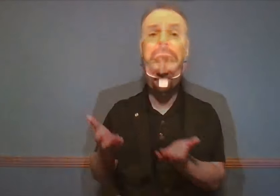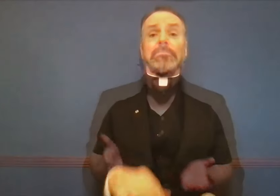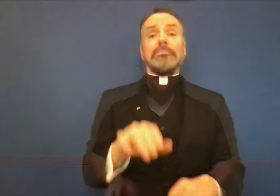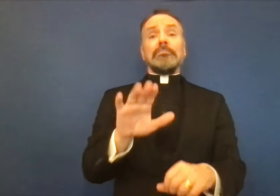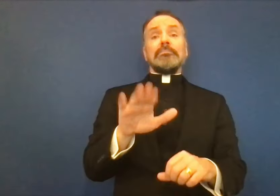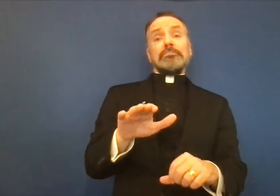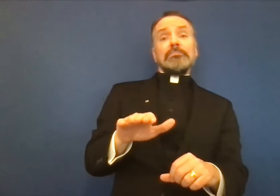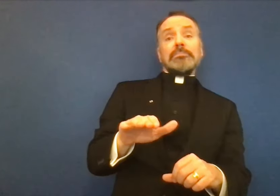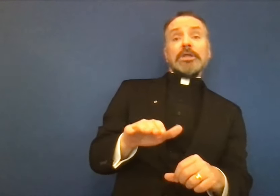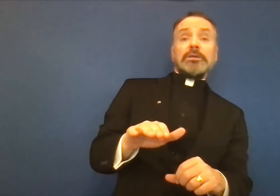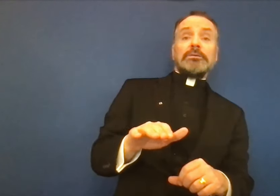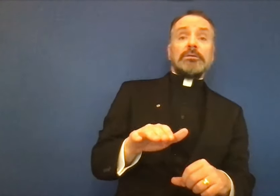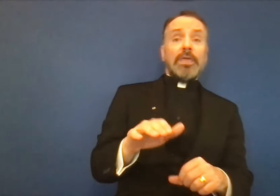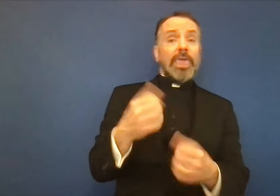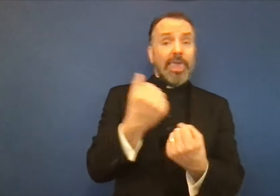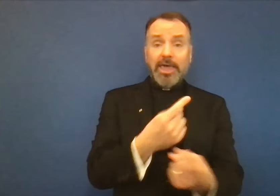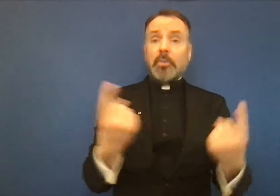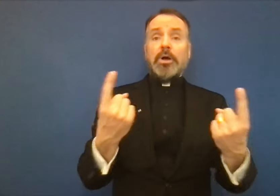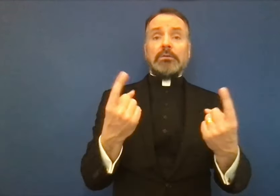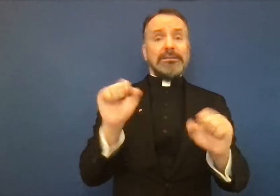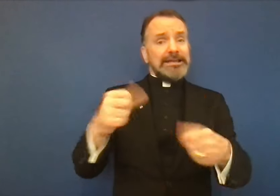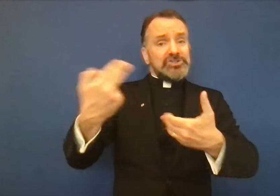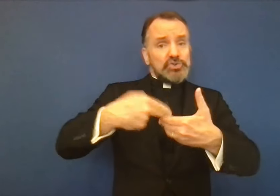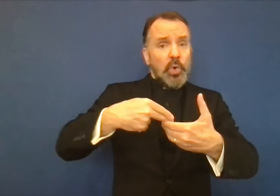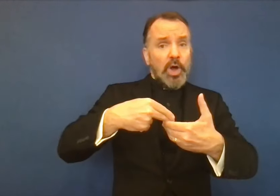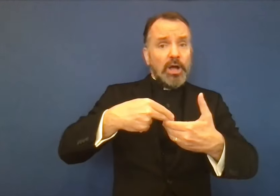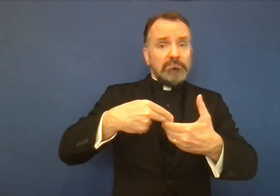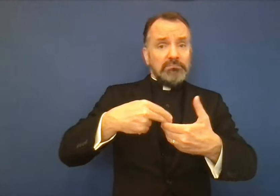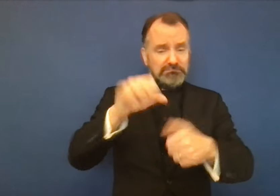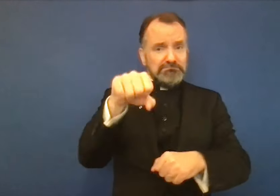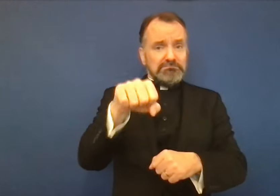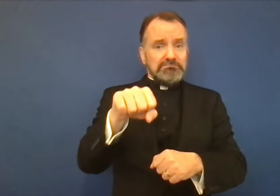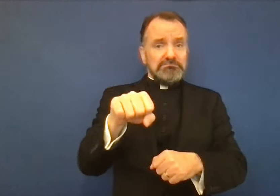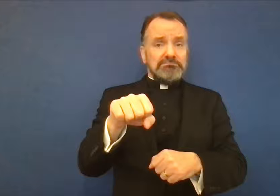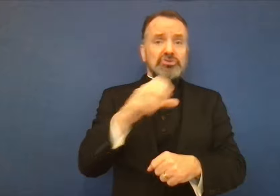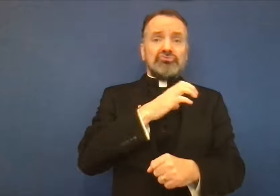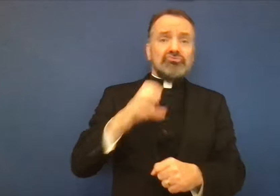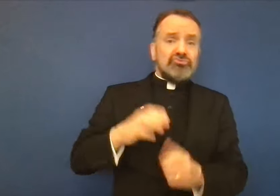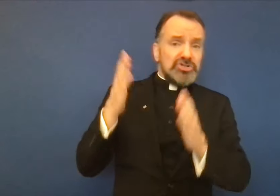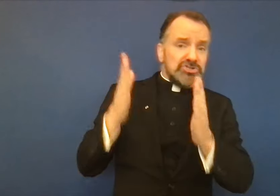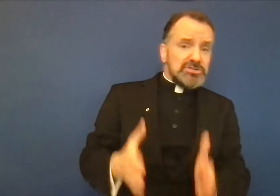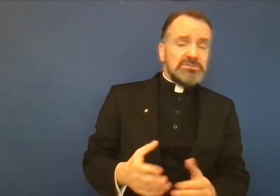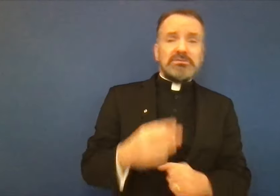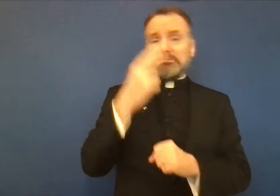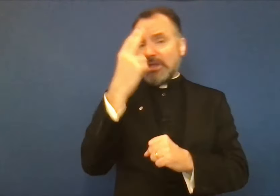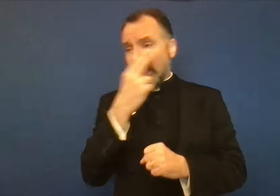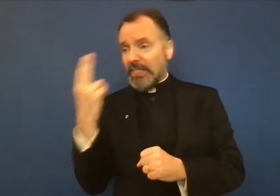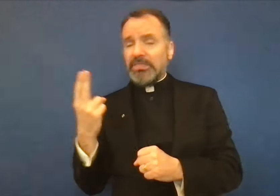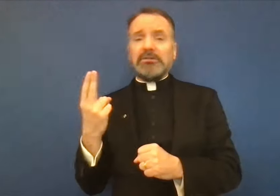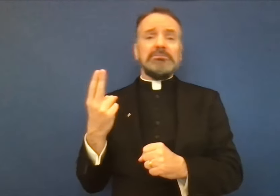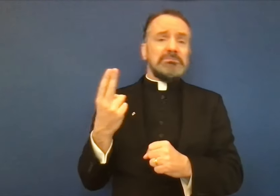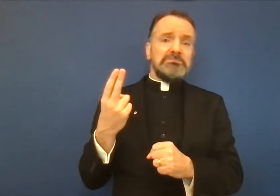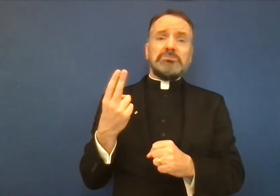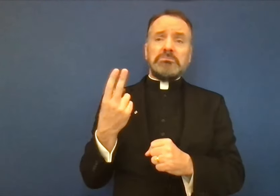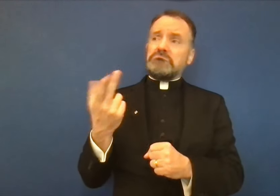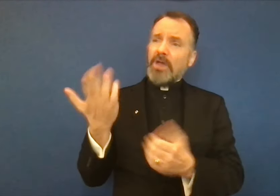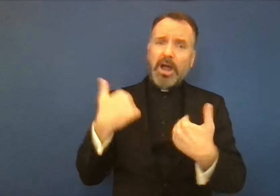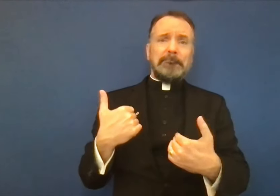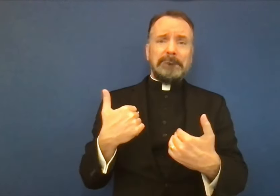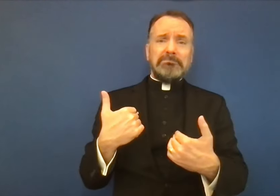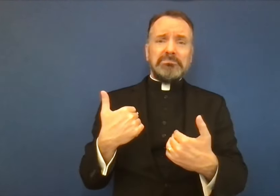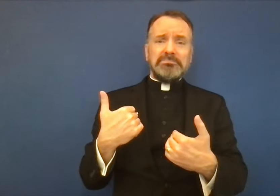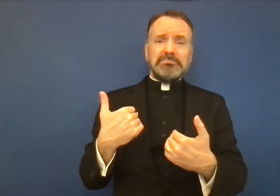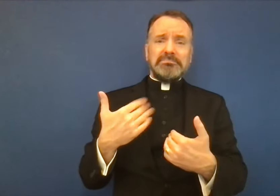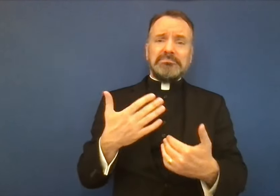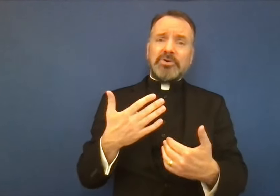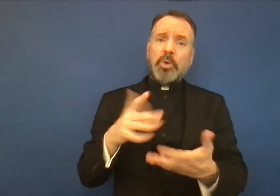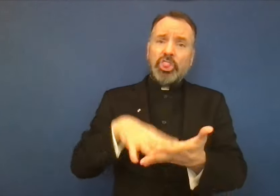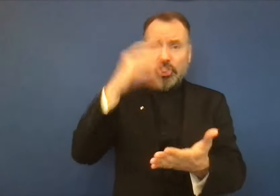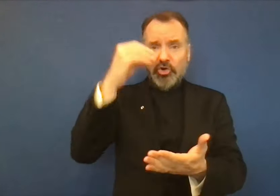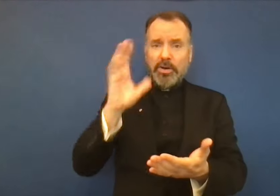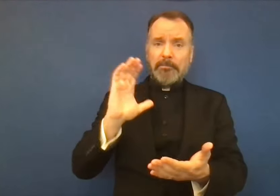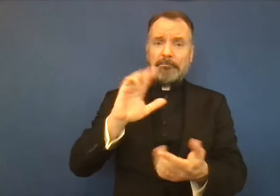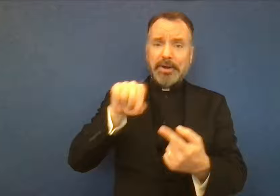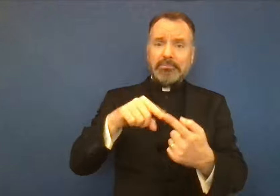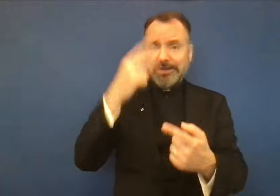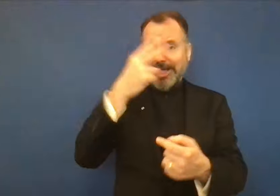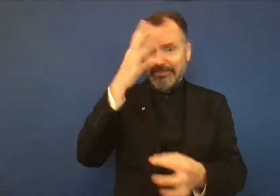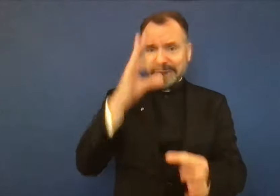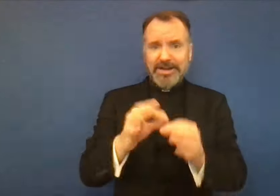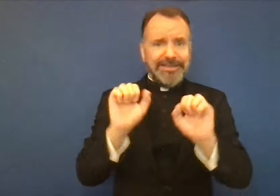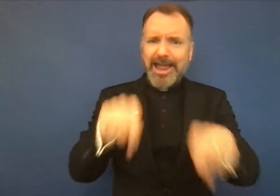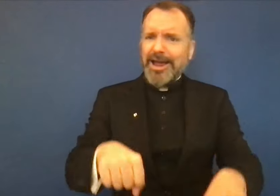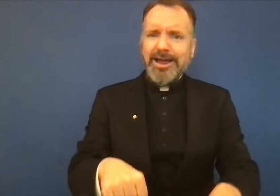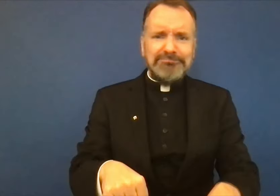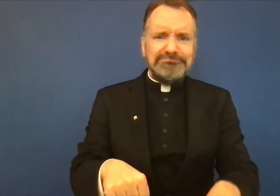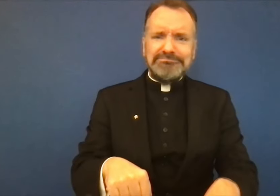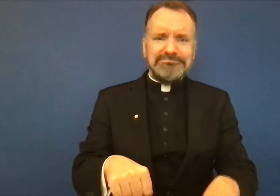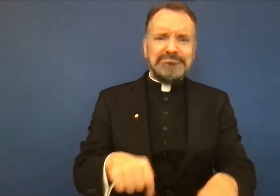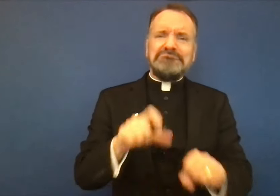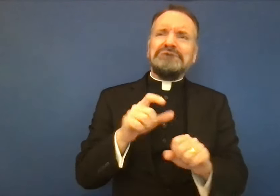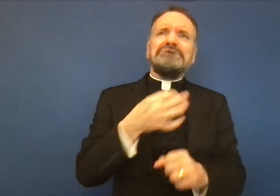up everyone can join Christians, Catholics are all welcome we will be learning more